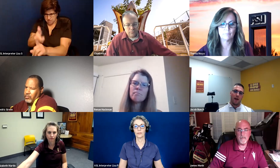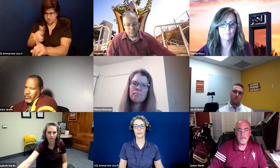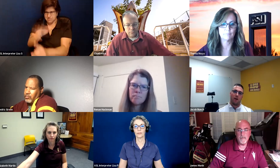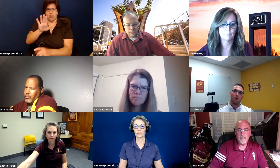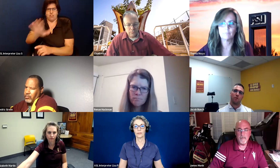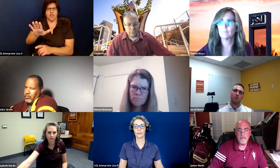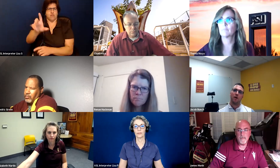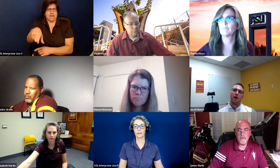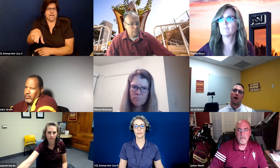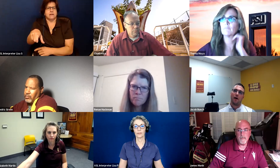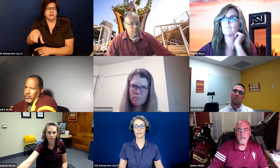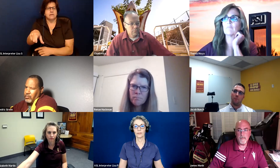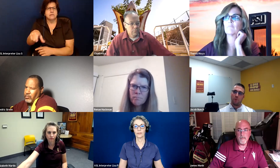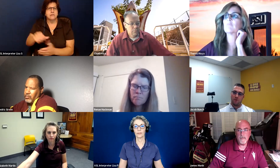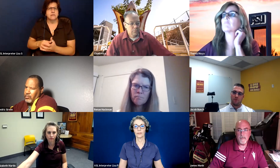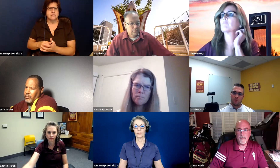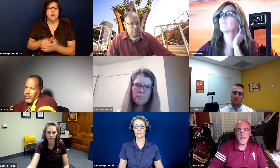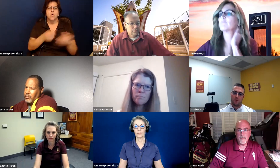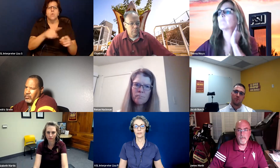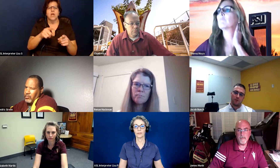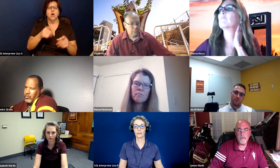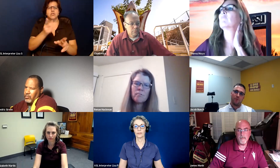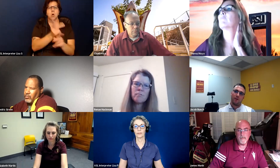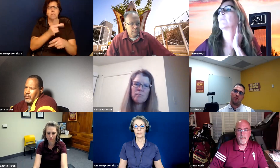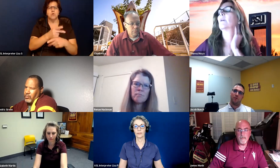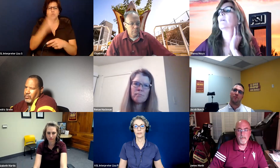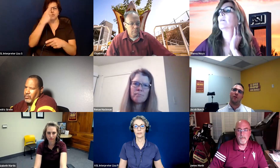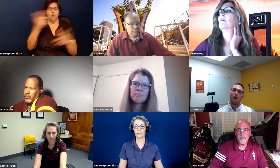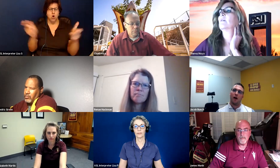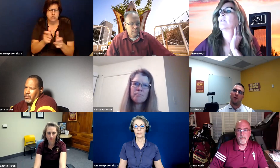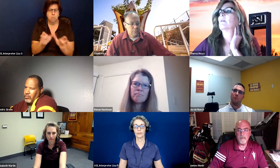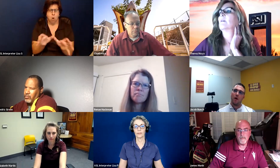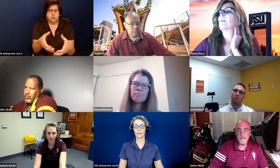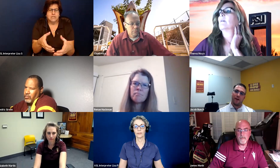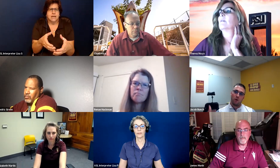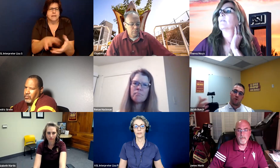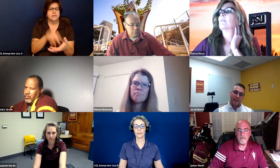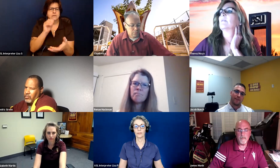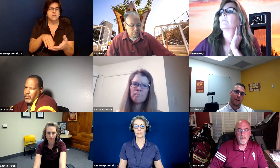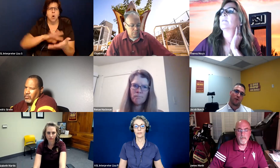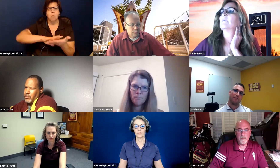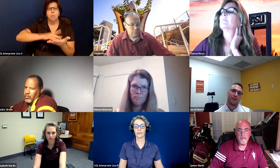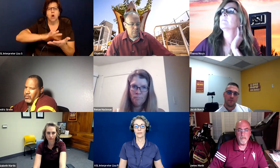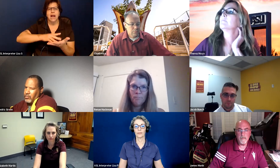And then we also produce for a smaller subset of students, braille or tactile graphics.